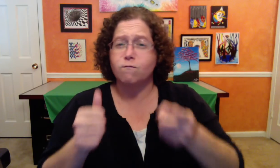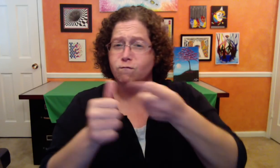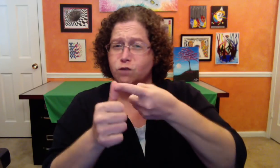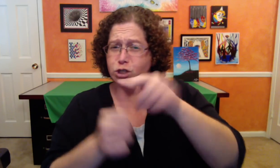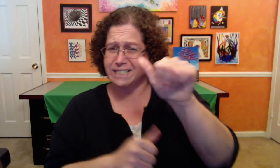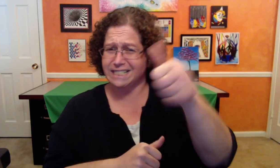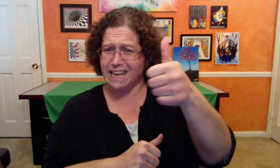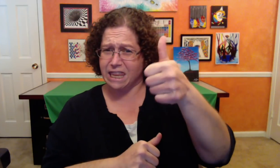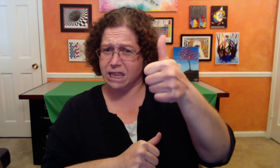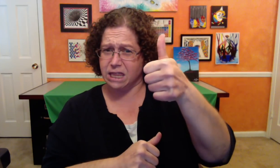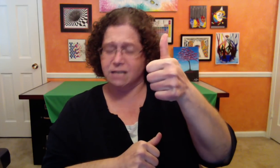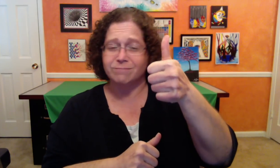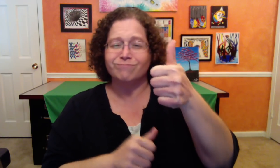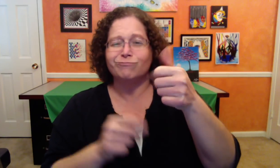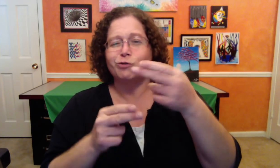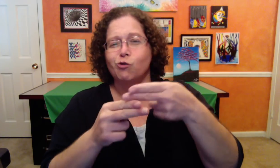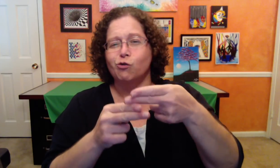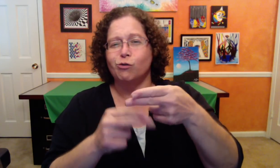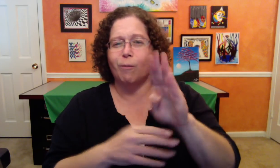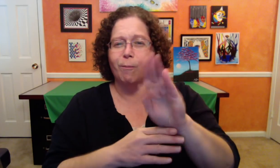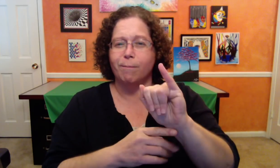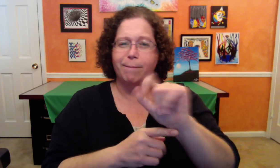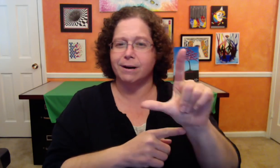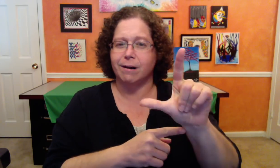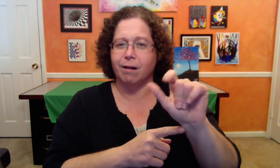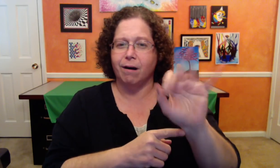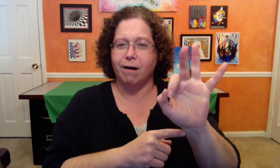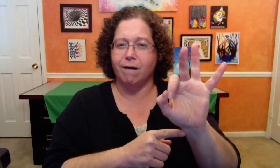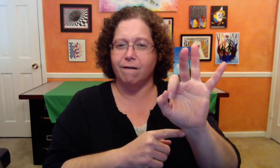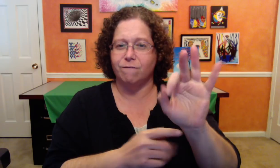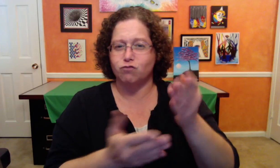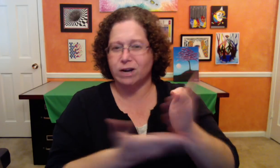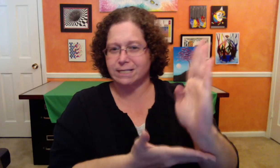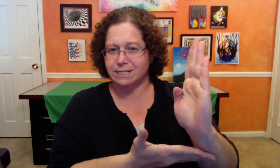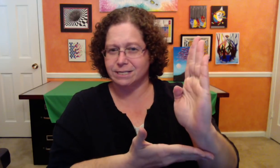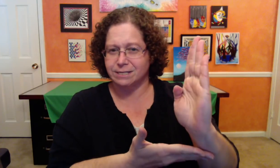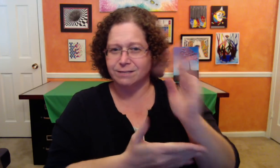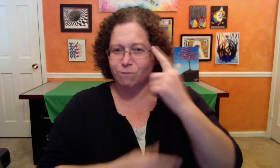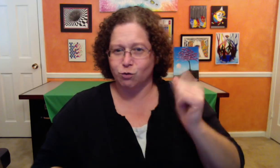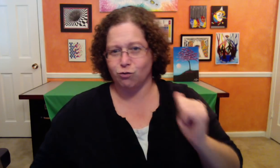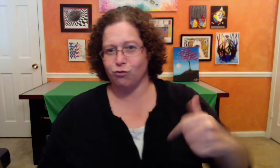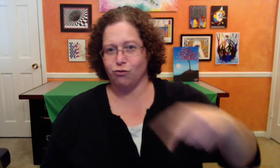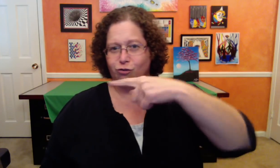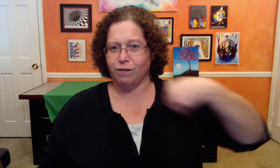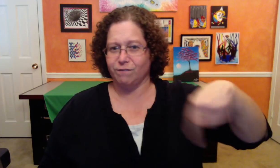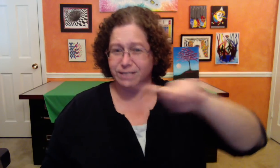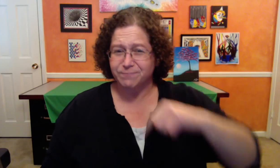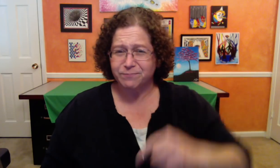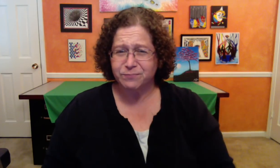The first ten amendments are called as The Bill of Rights for all of us.